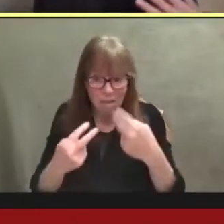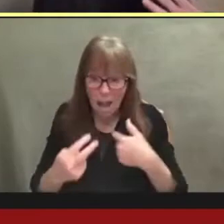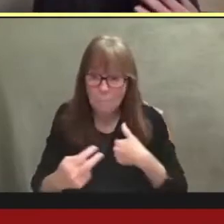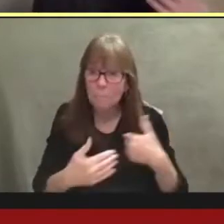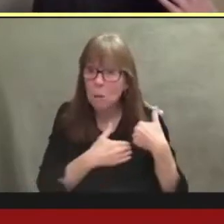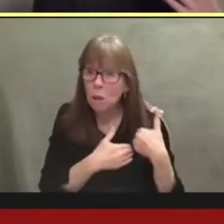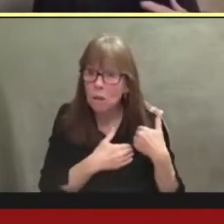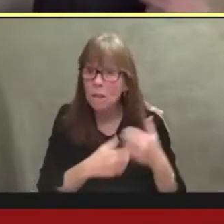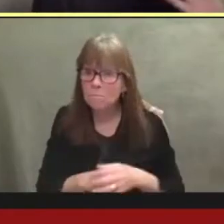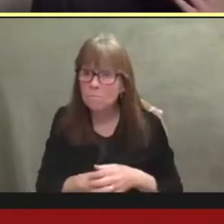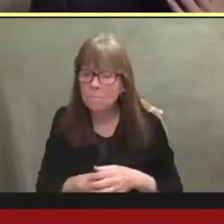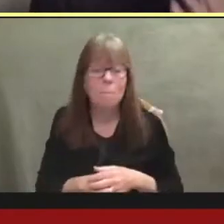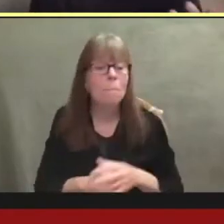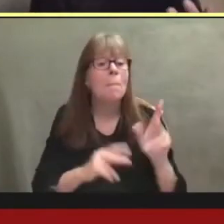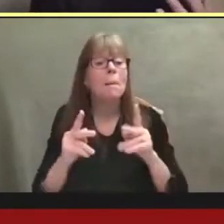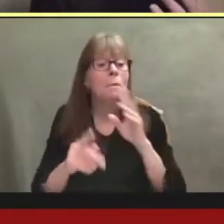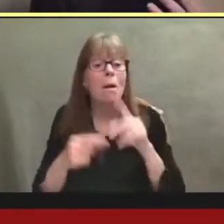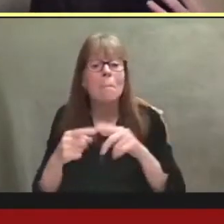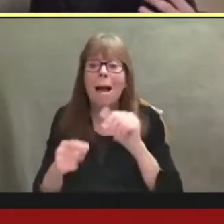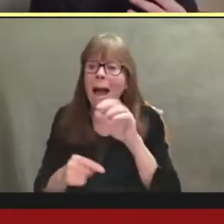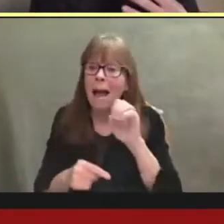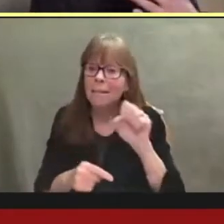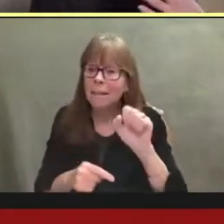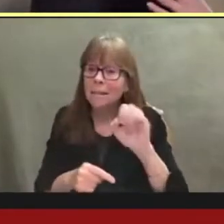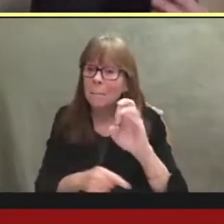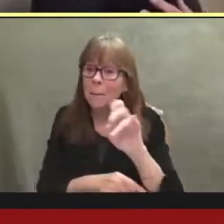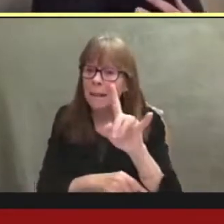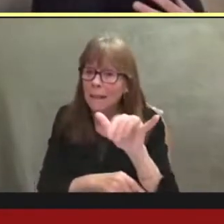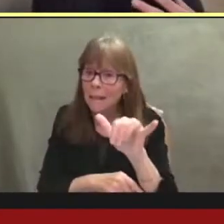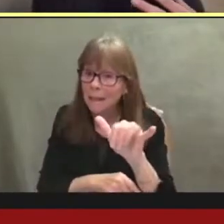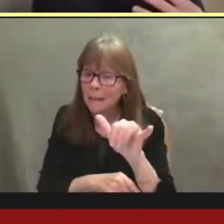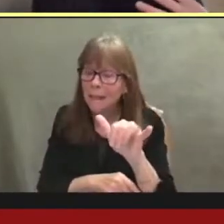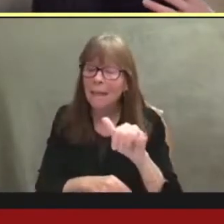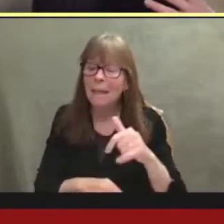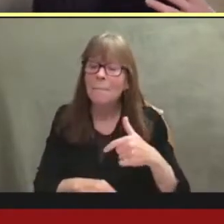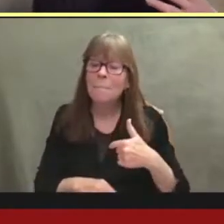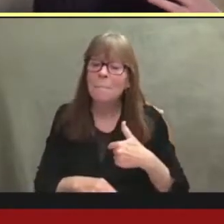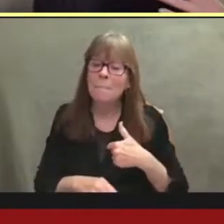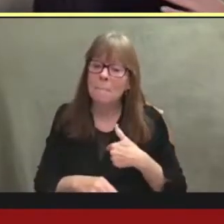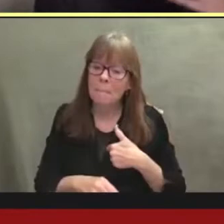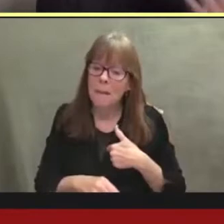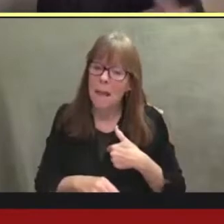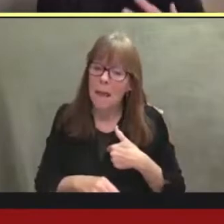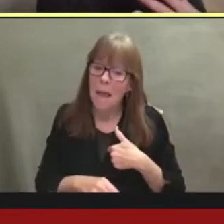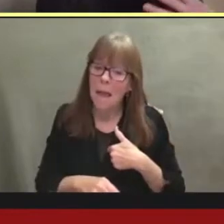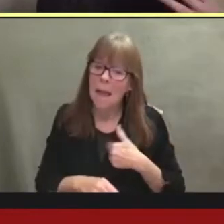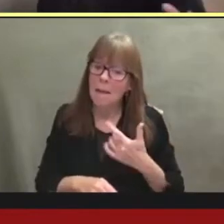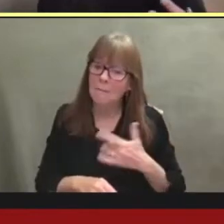But when people talk about accessibility, I see that accessibility is an improvement